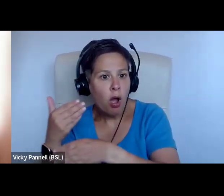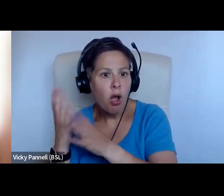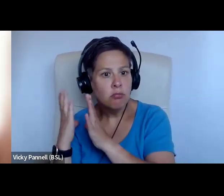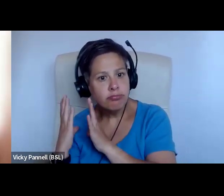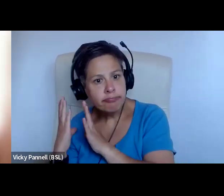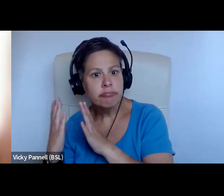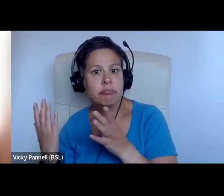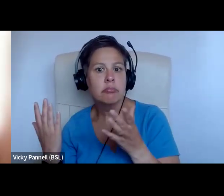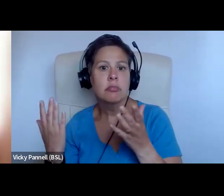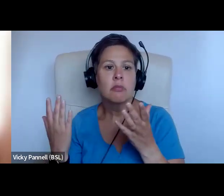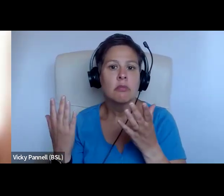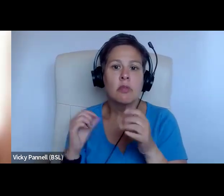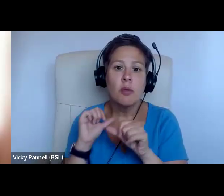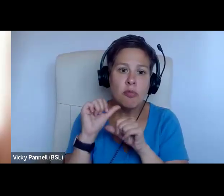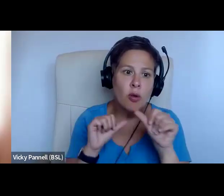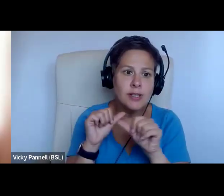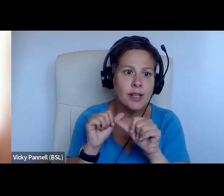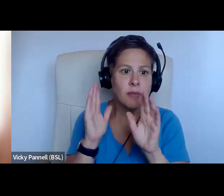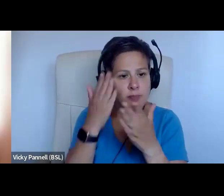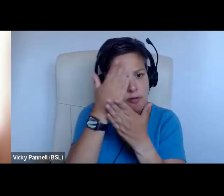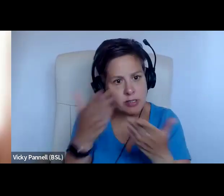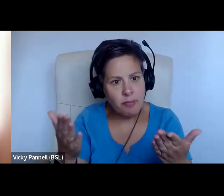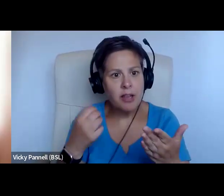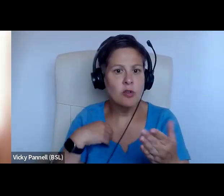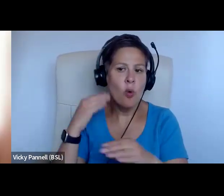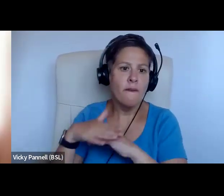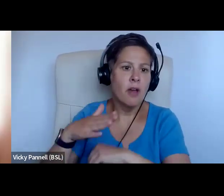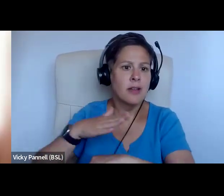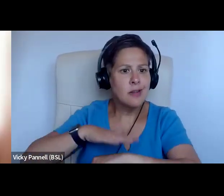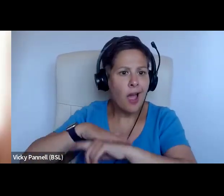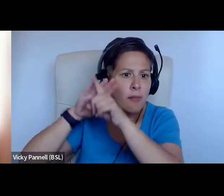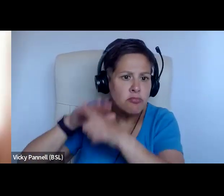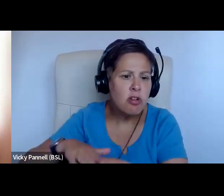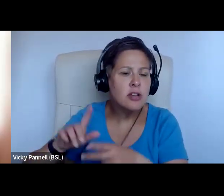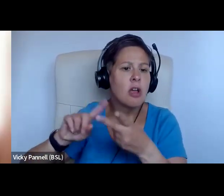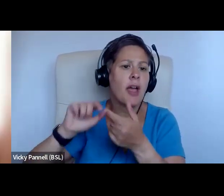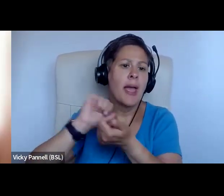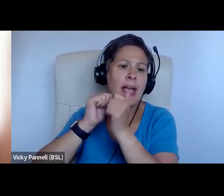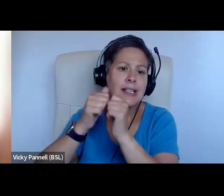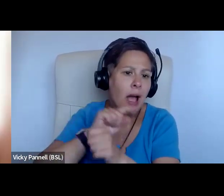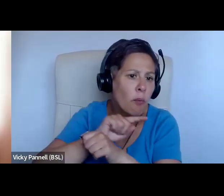Have awareness of, of, you know, what the student contribution means in the context of being a student,